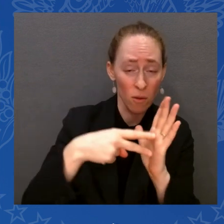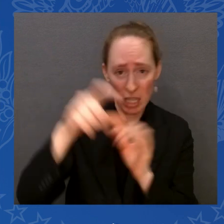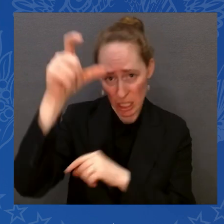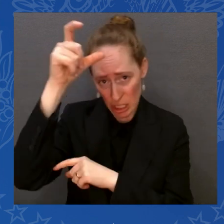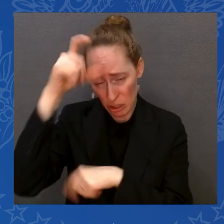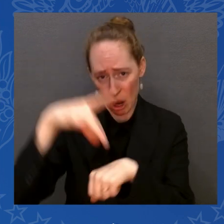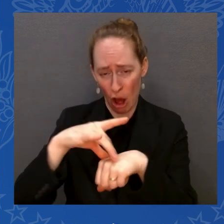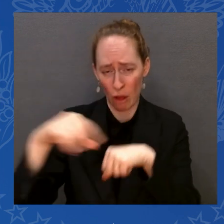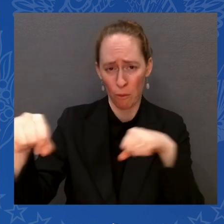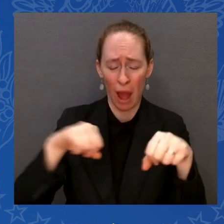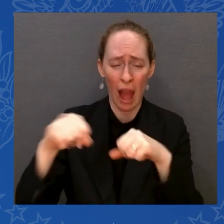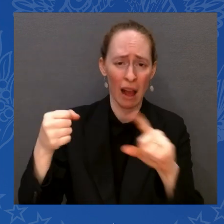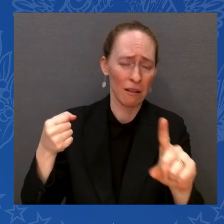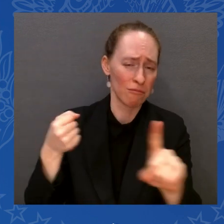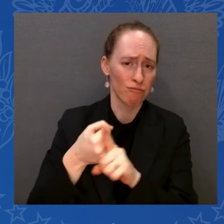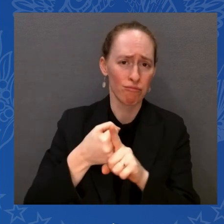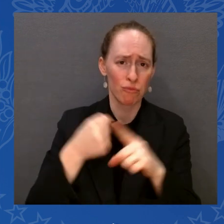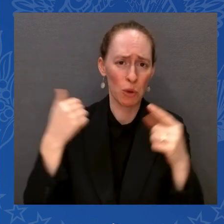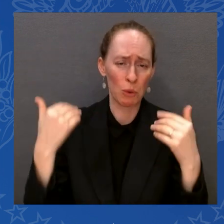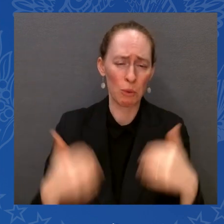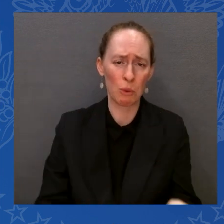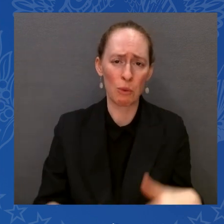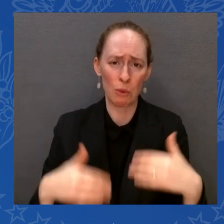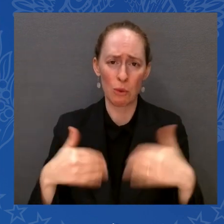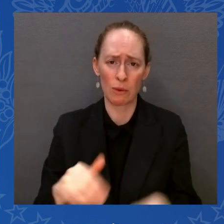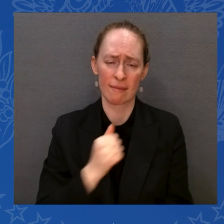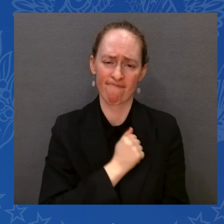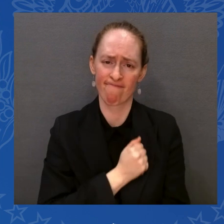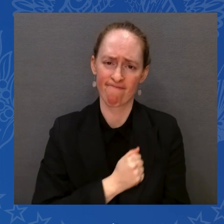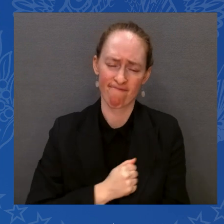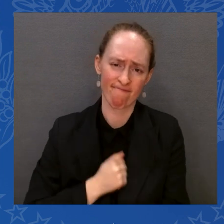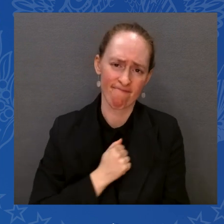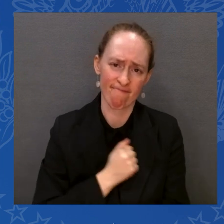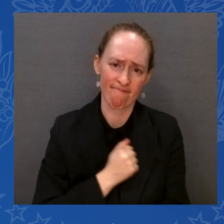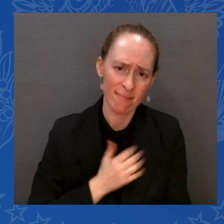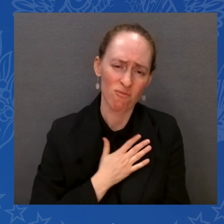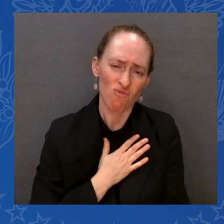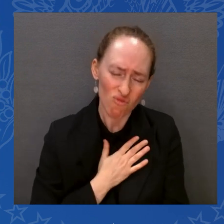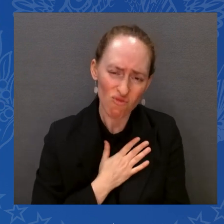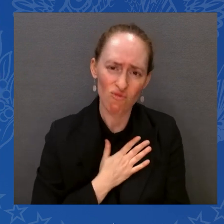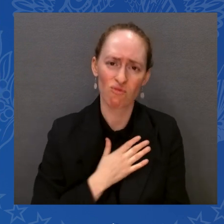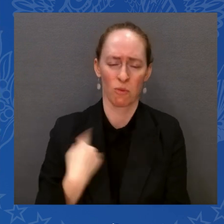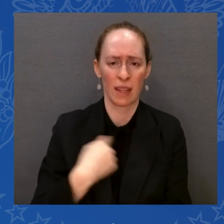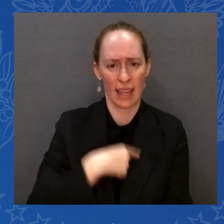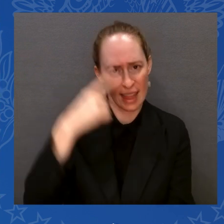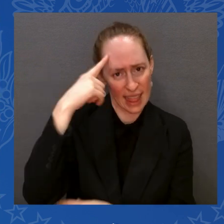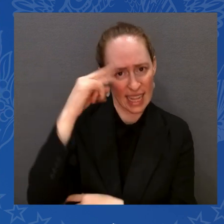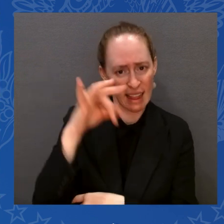and we offer our deepest condolences. You know, it's amazing watching these people try to pull out --